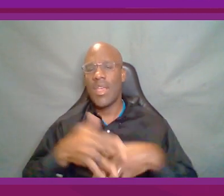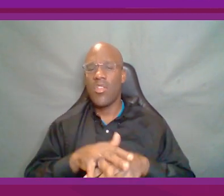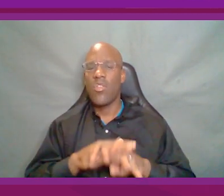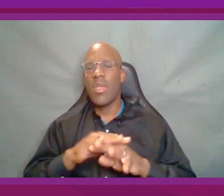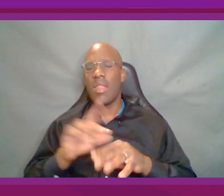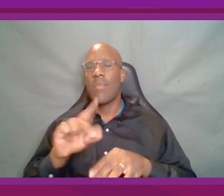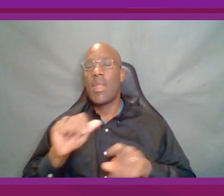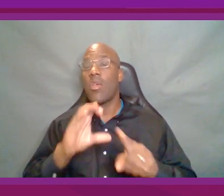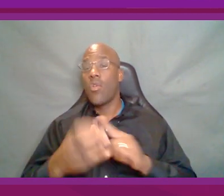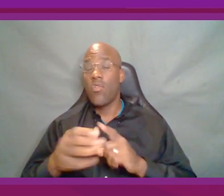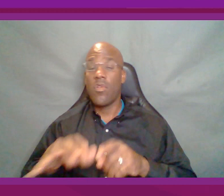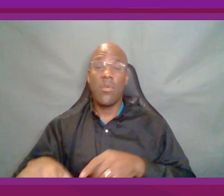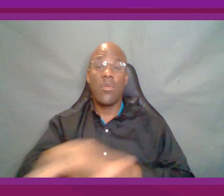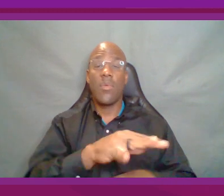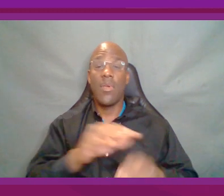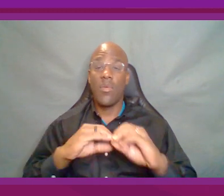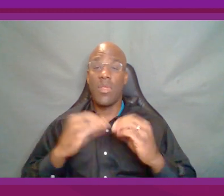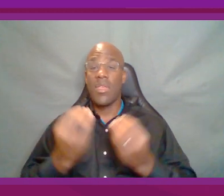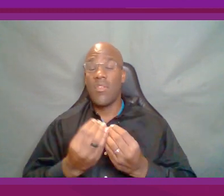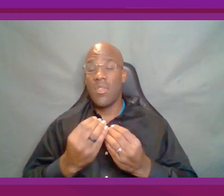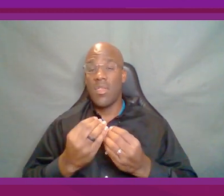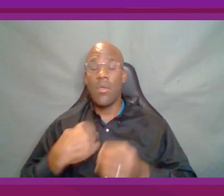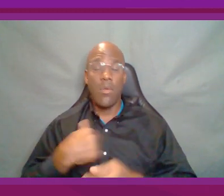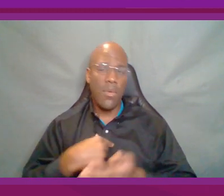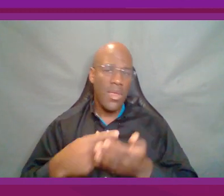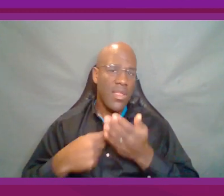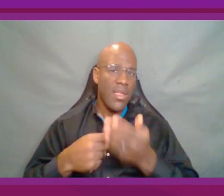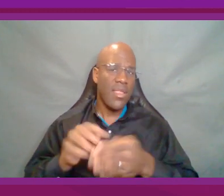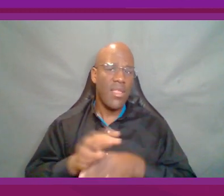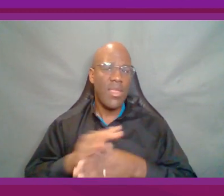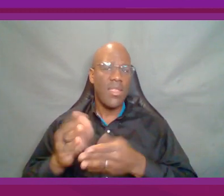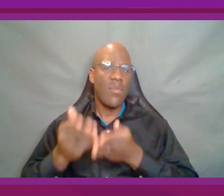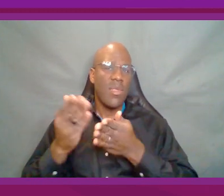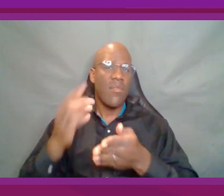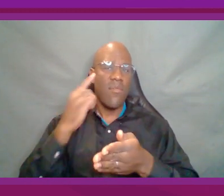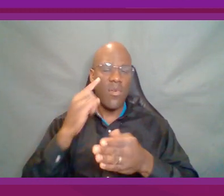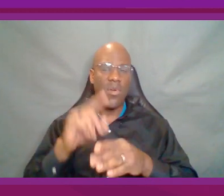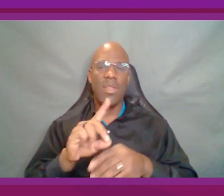the organization, and when we talk about the business case for disability inclusion it would be